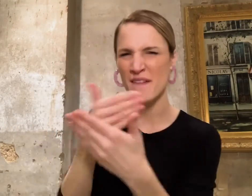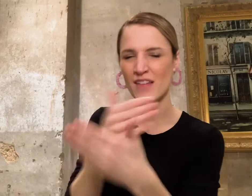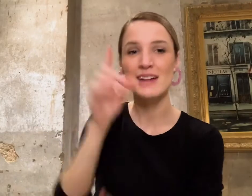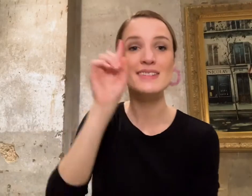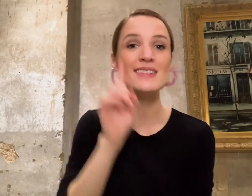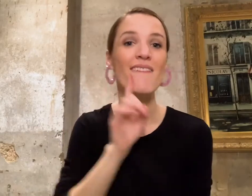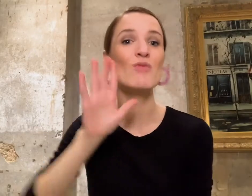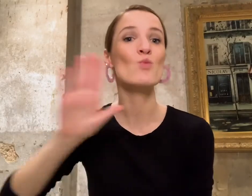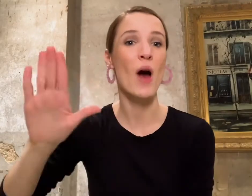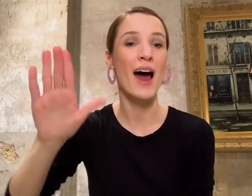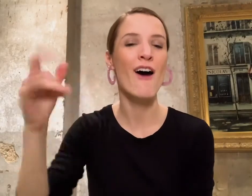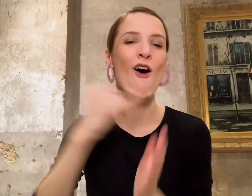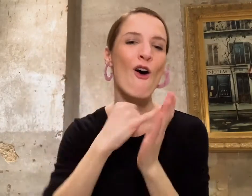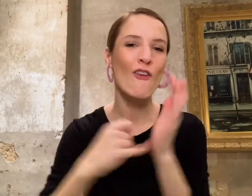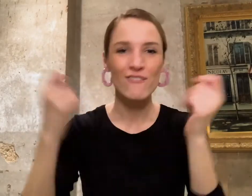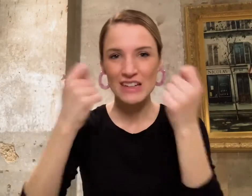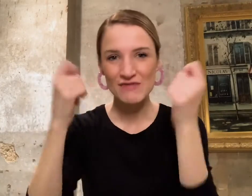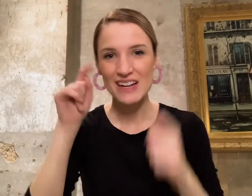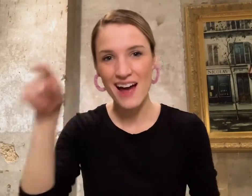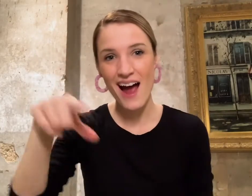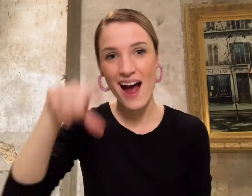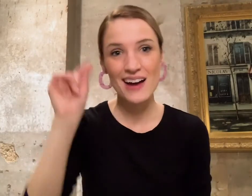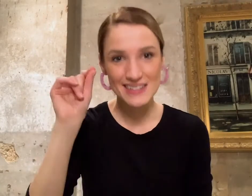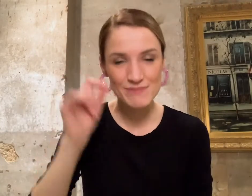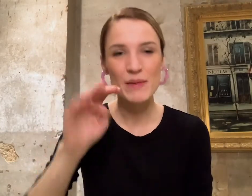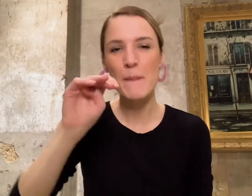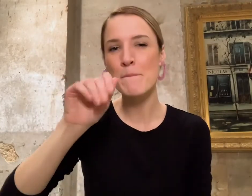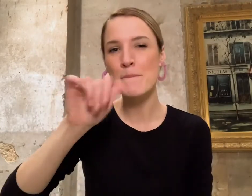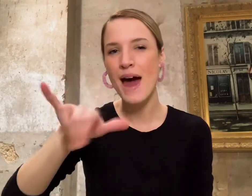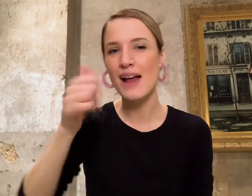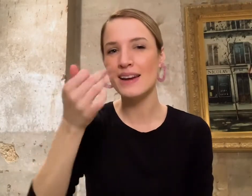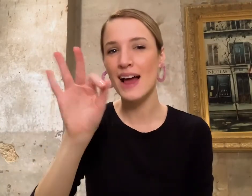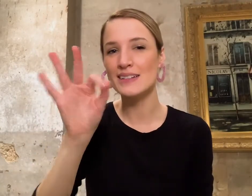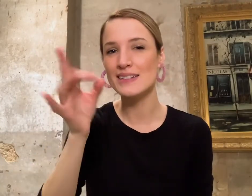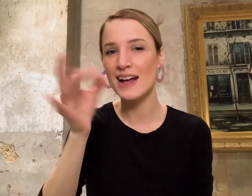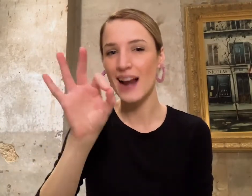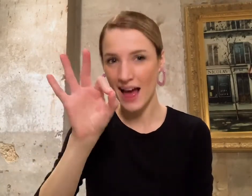immediately before the Deaf Way arts festival at Gallaudet University in May 1989.